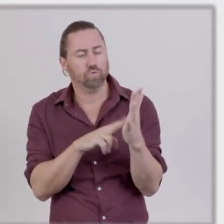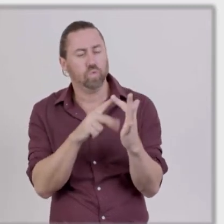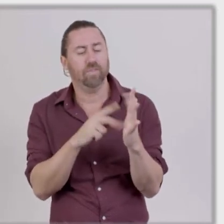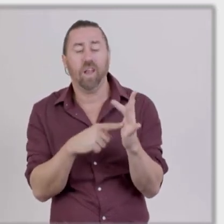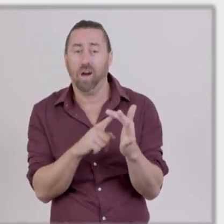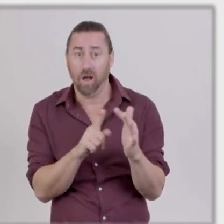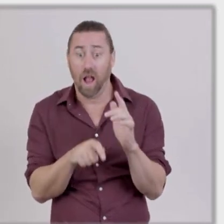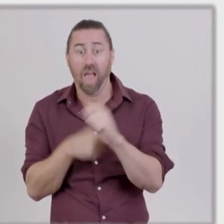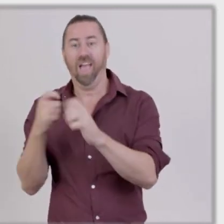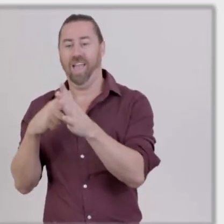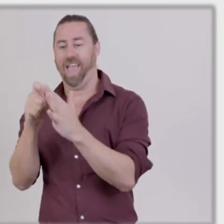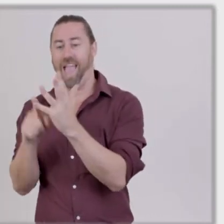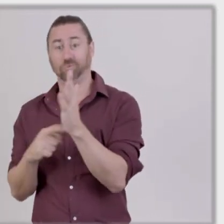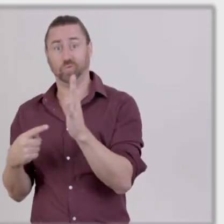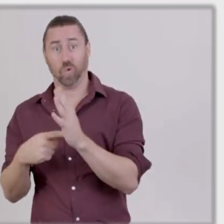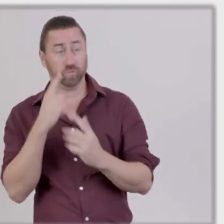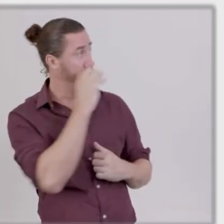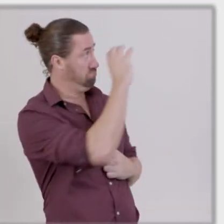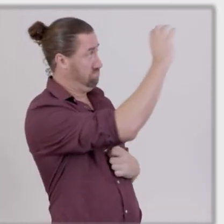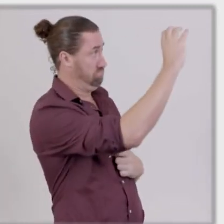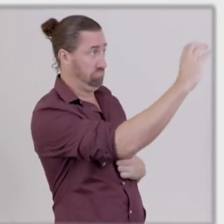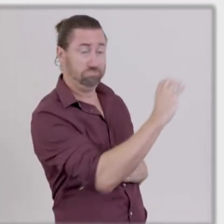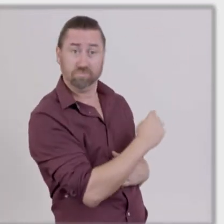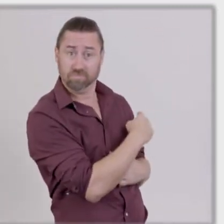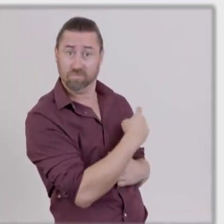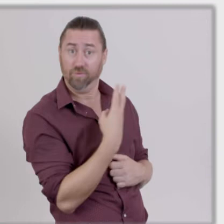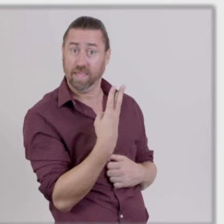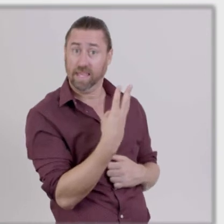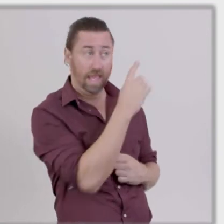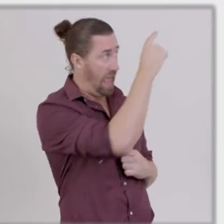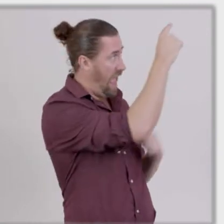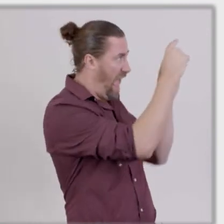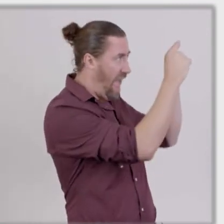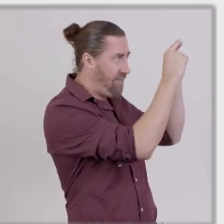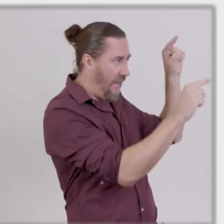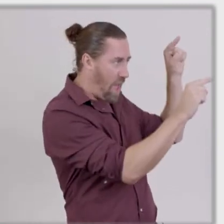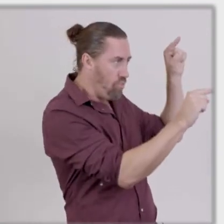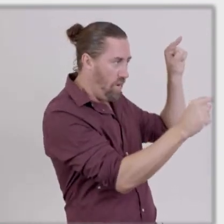This image shows the lifecycle of a chicken. Notice, each stage is connected by an arrow.